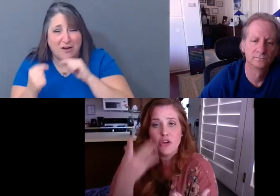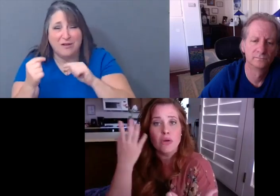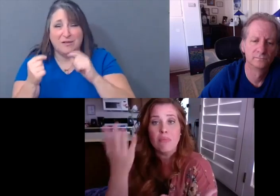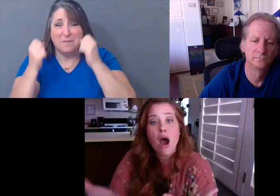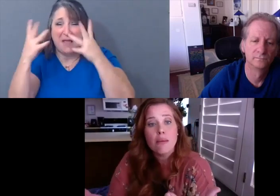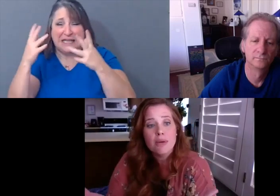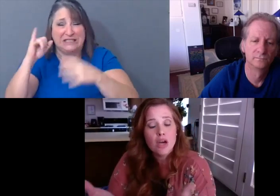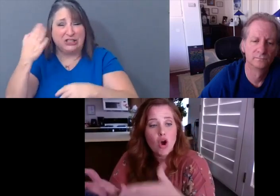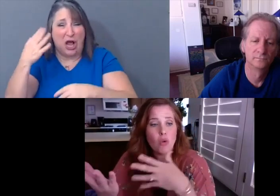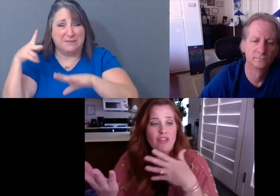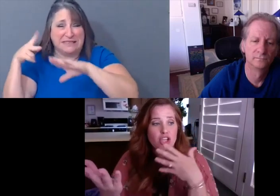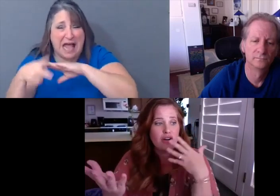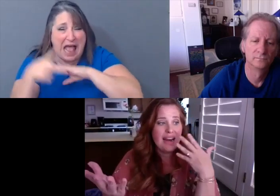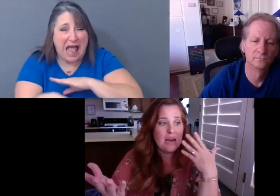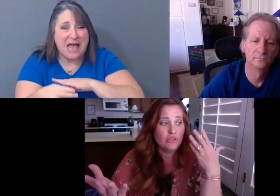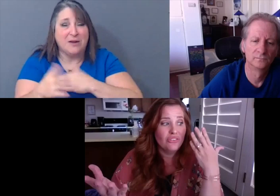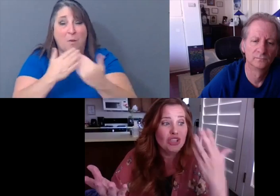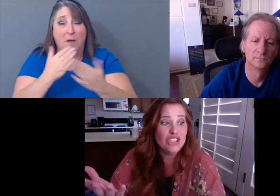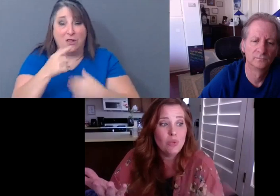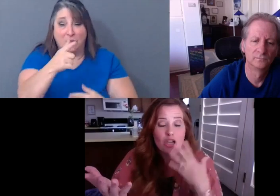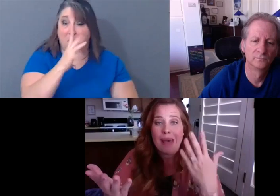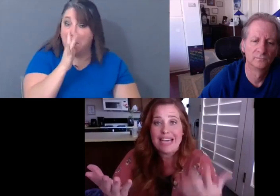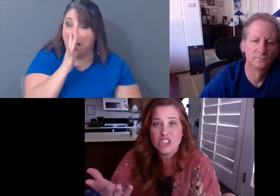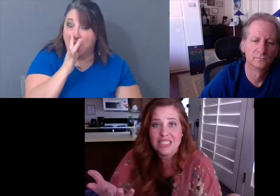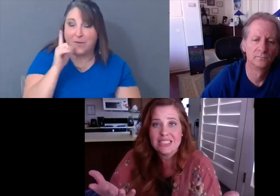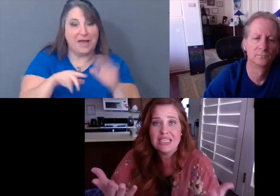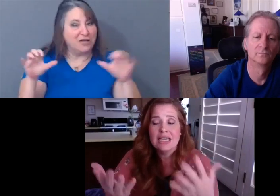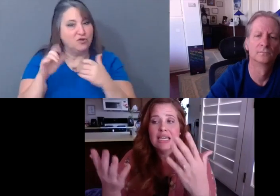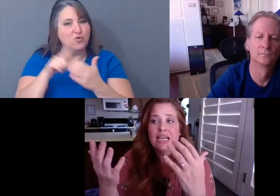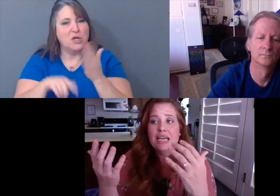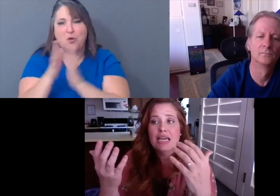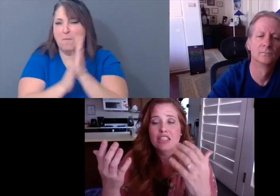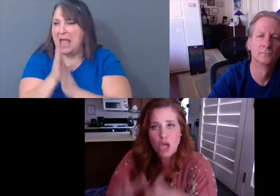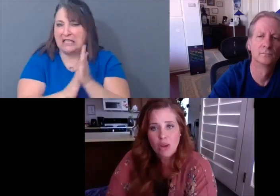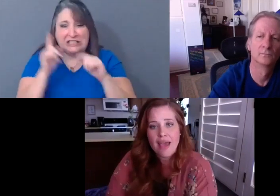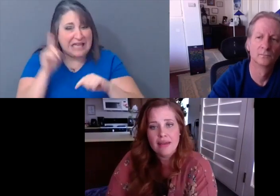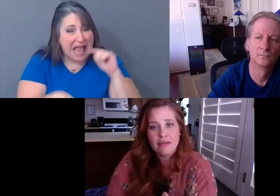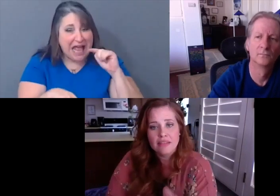whether you're a mom or whether you're not able to fully do what you're passionate, it's okay